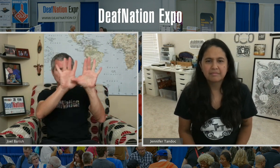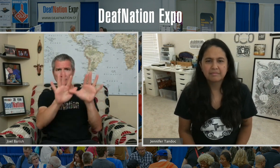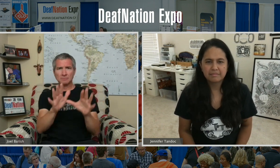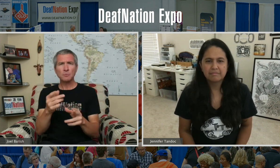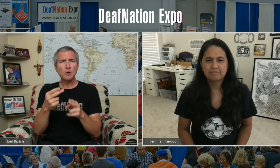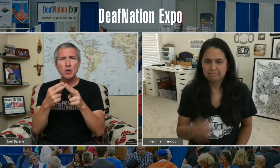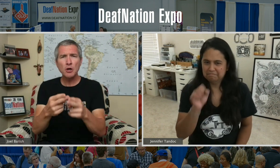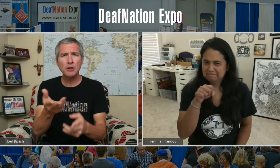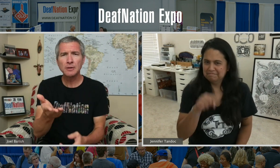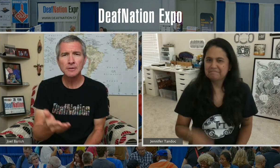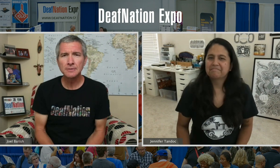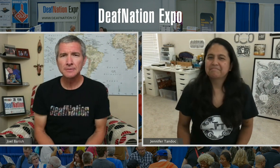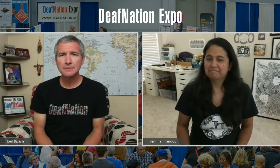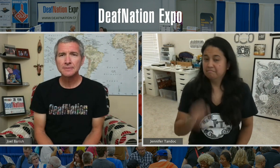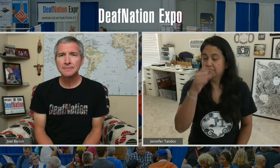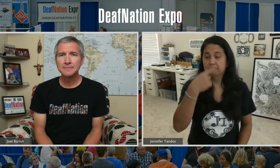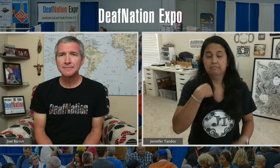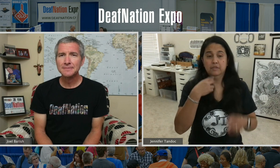What’s that called? Yes.